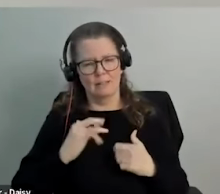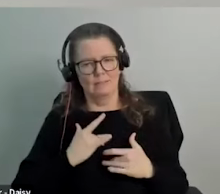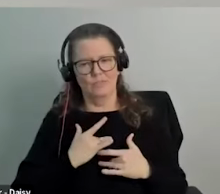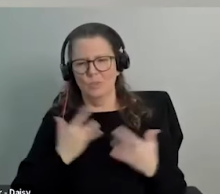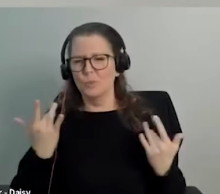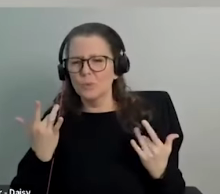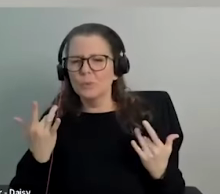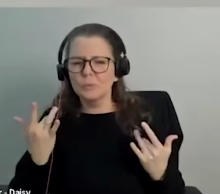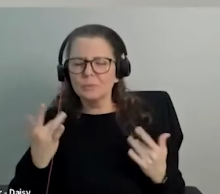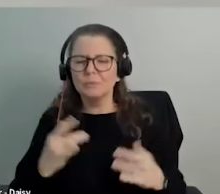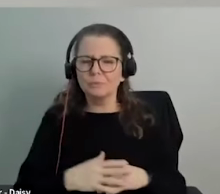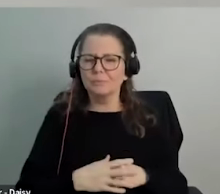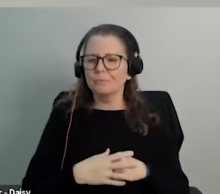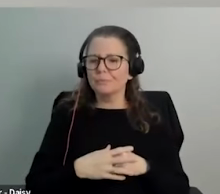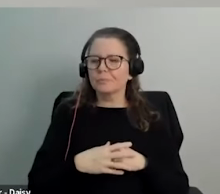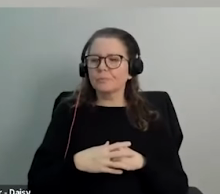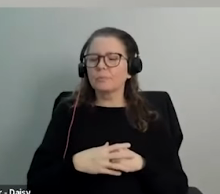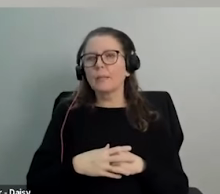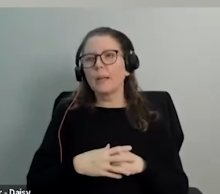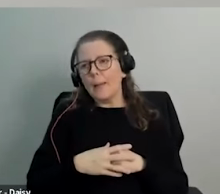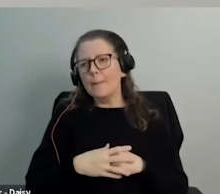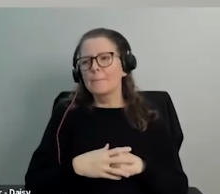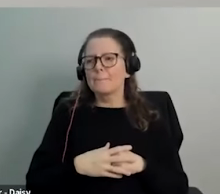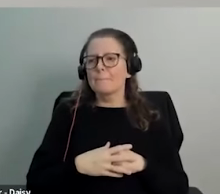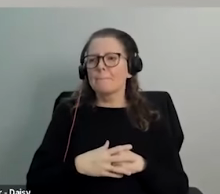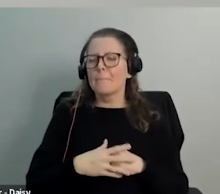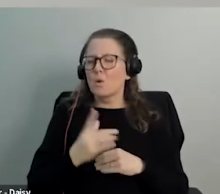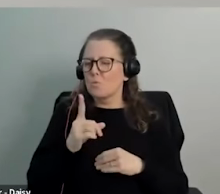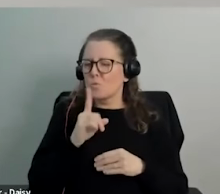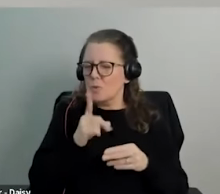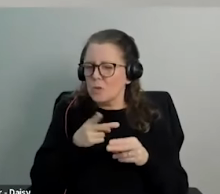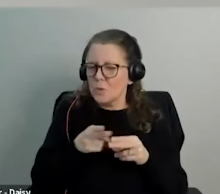And then in terms of favorite moments, I will just share one quick example.